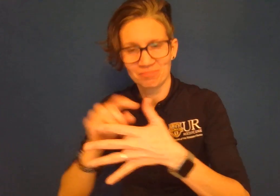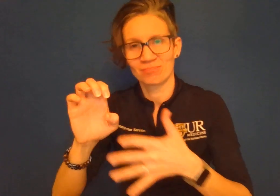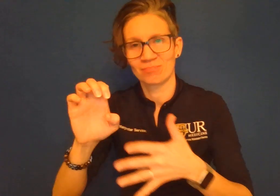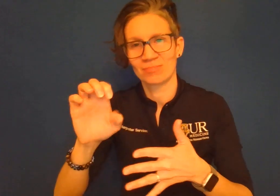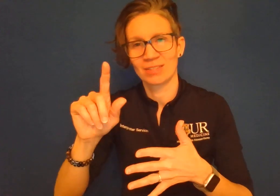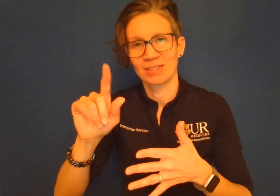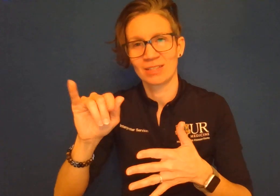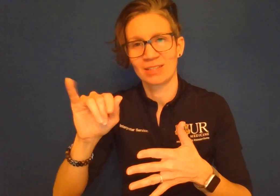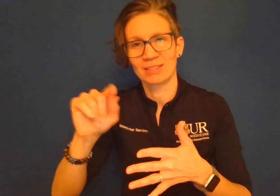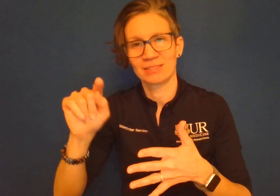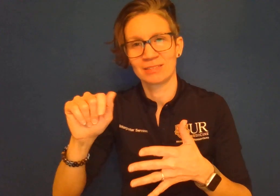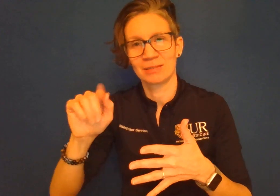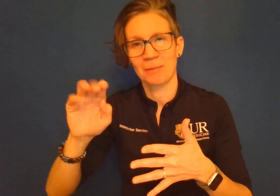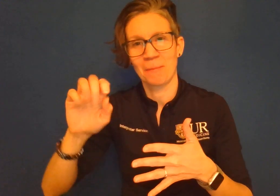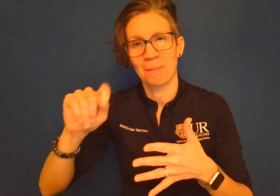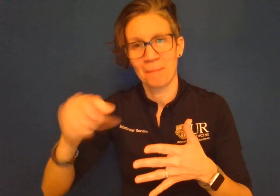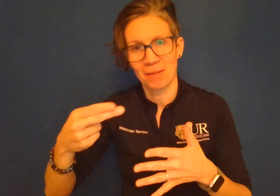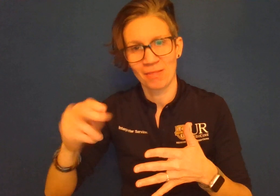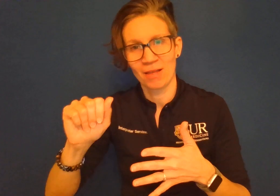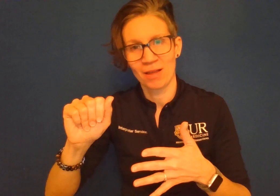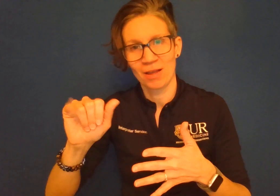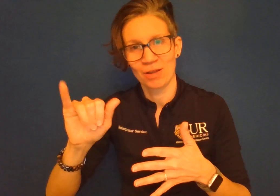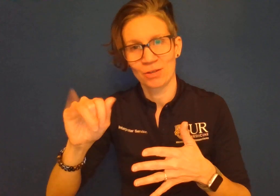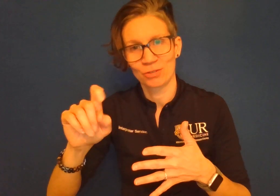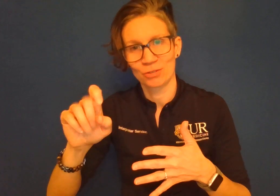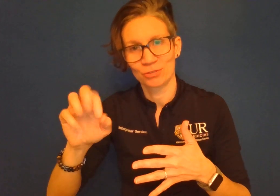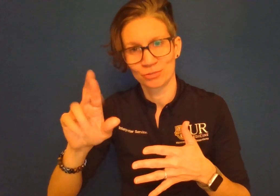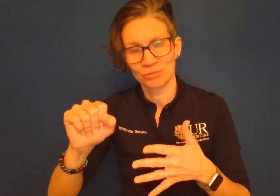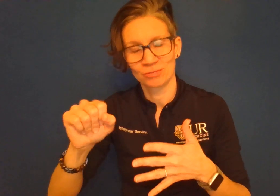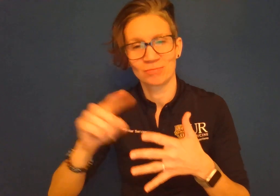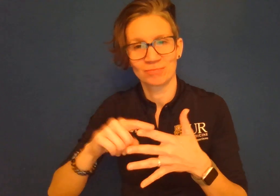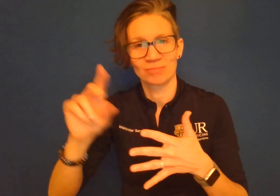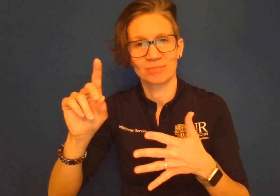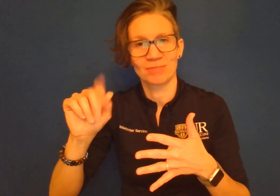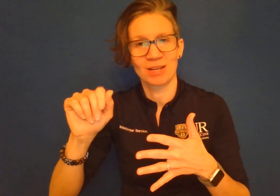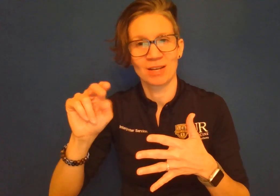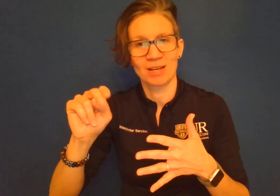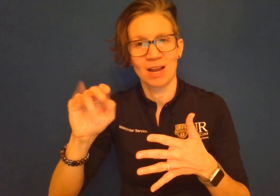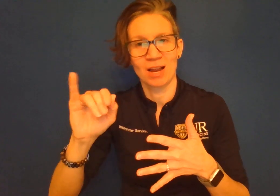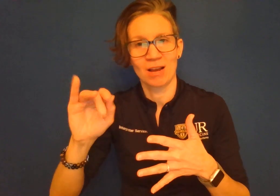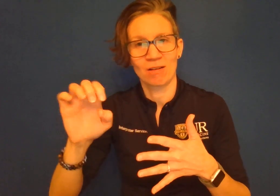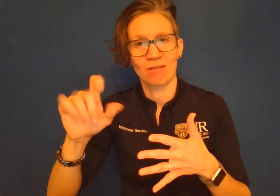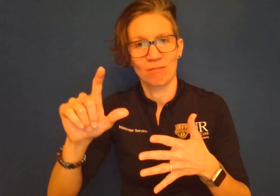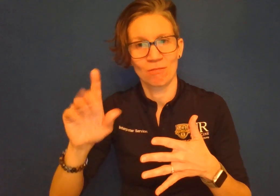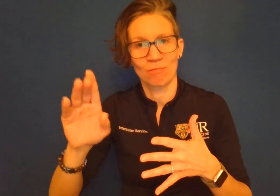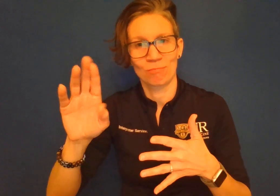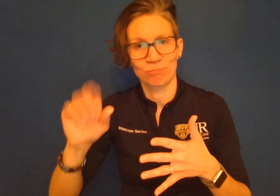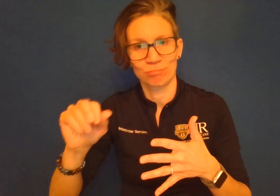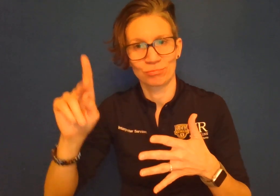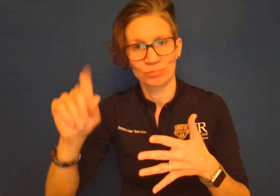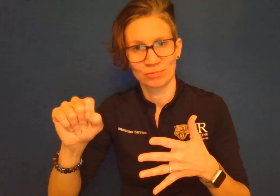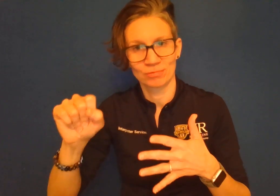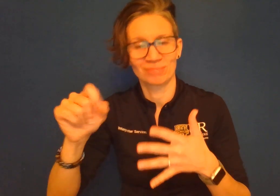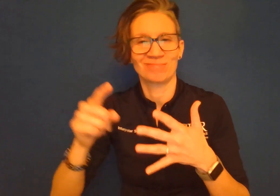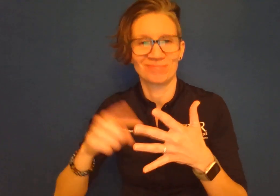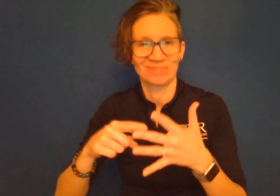Elizabeth Ayers Daniel Brooks